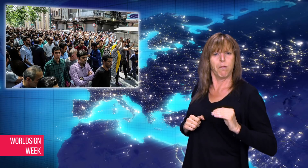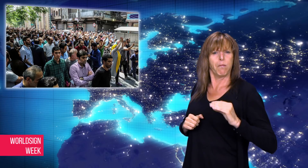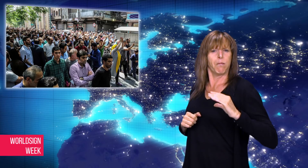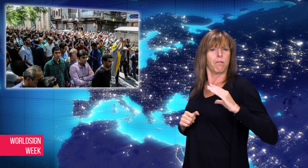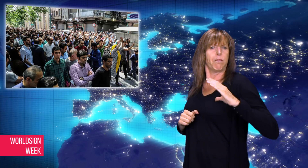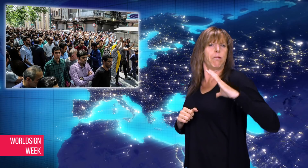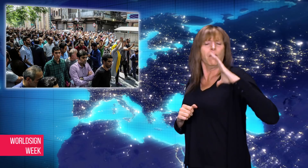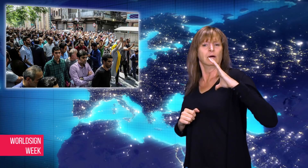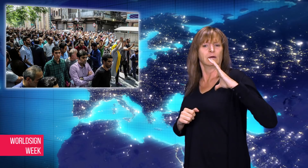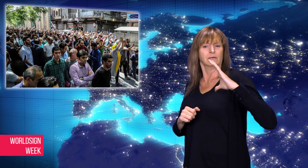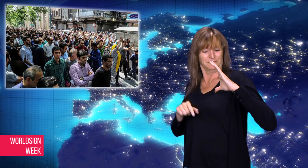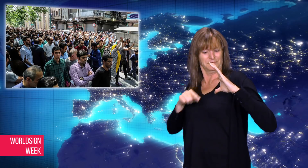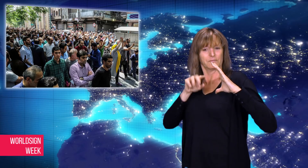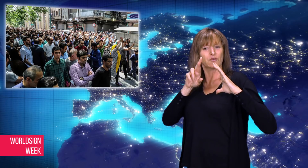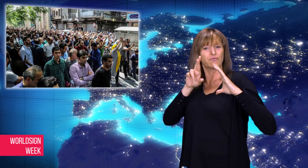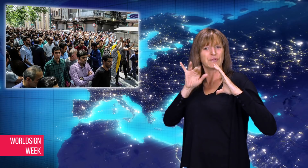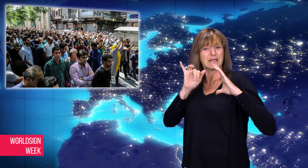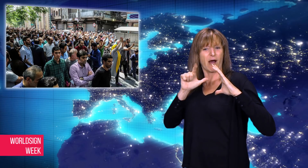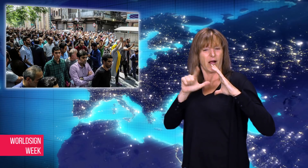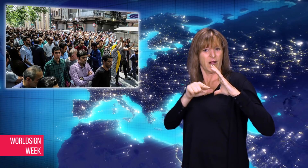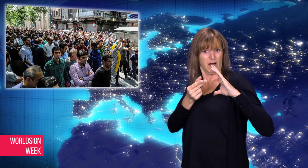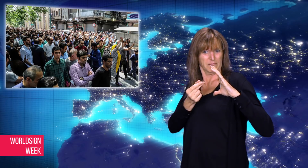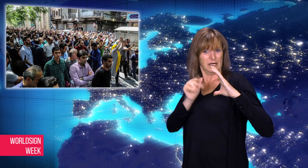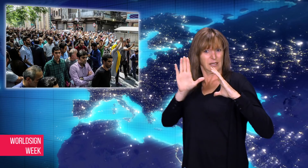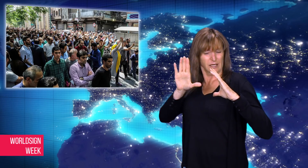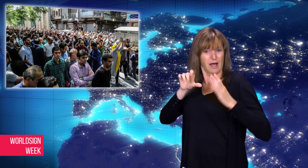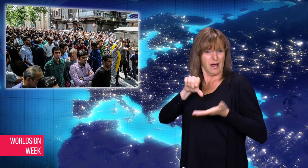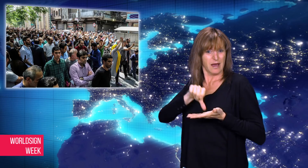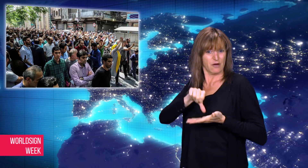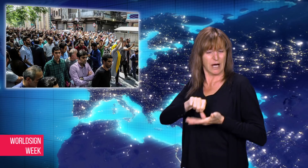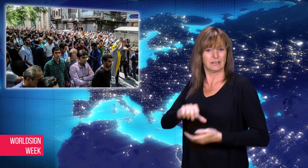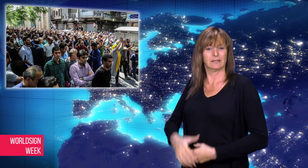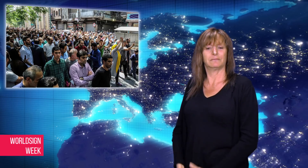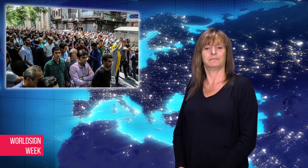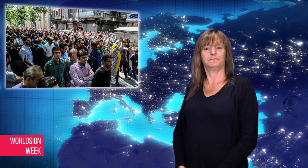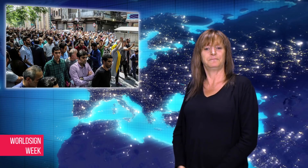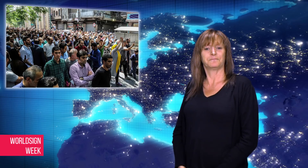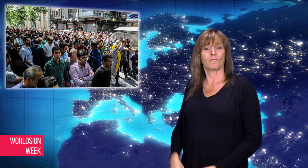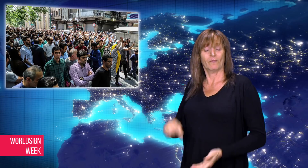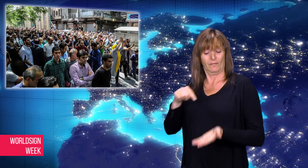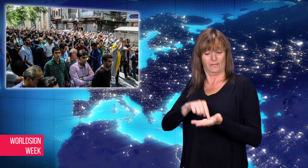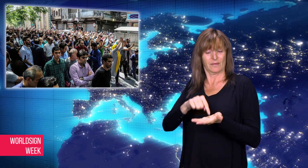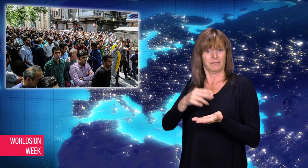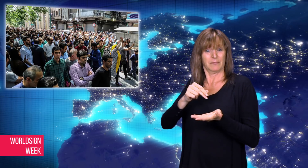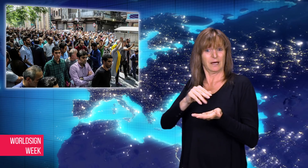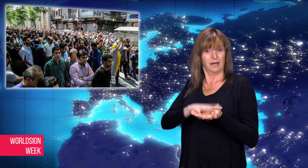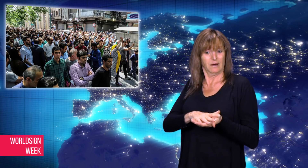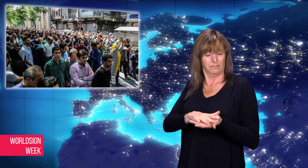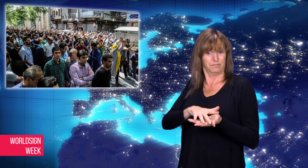dropped to 90,000, equivalent to $1